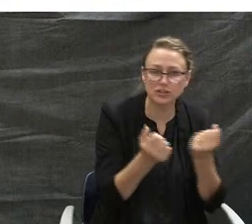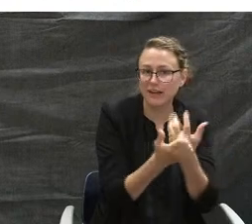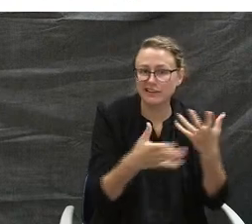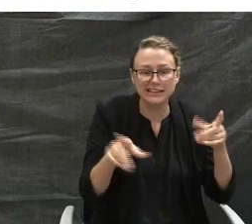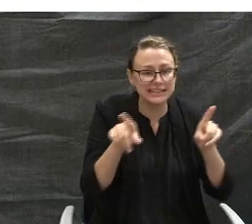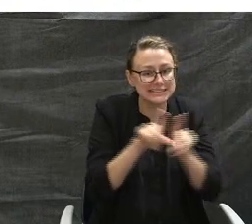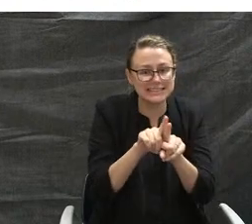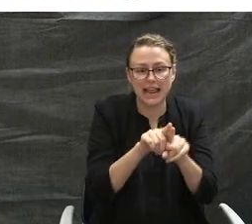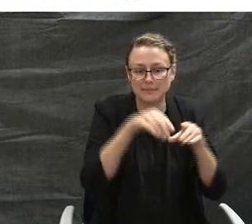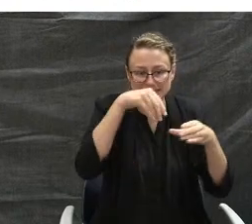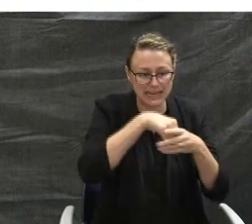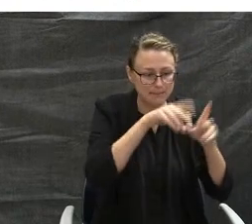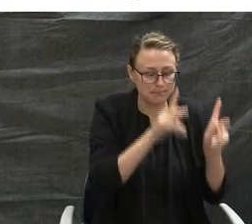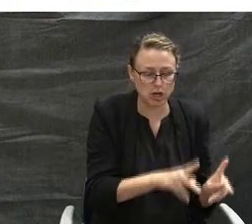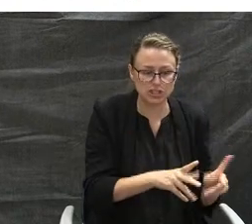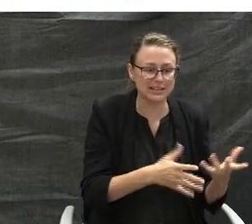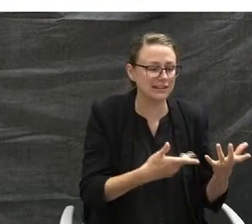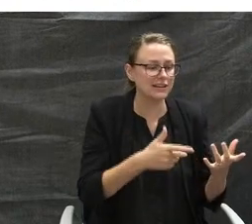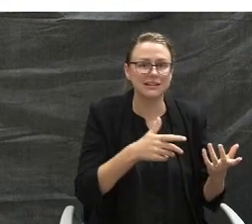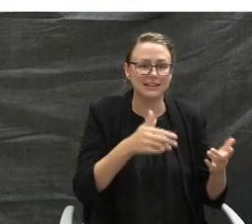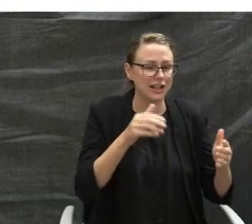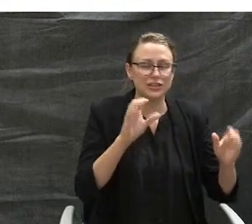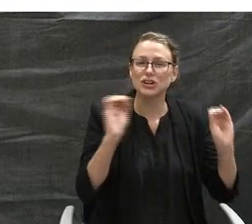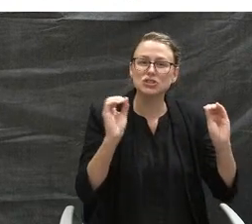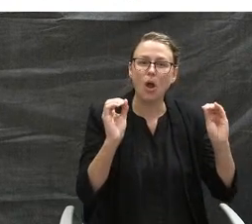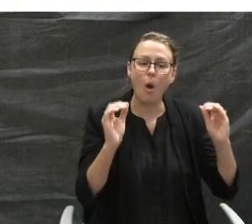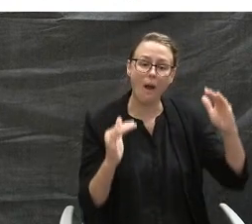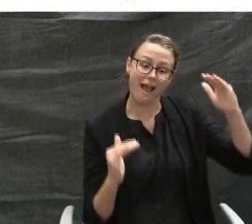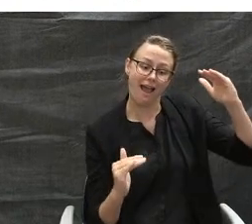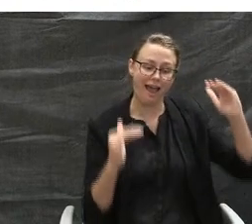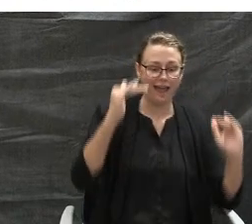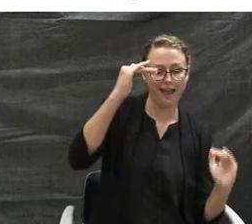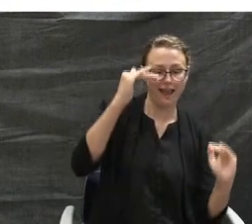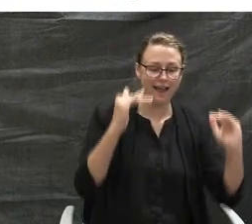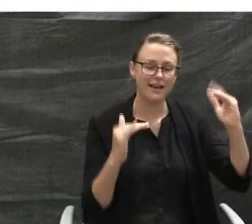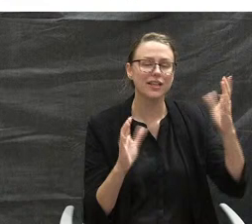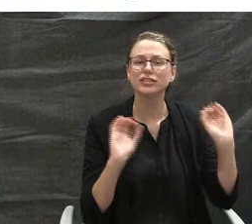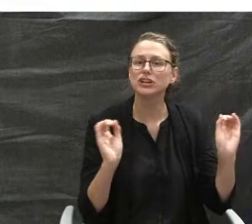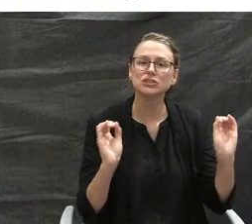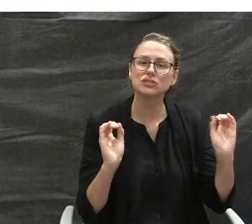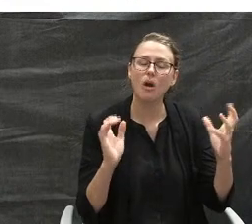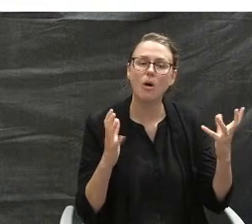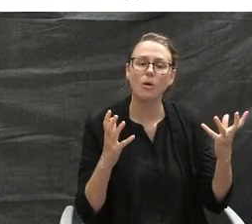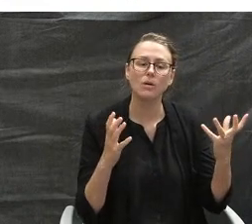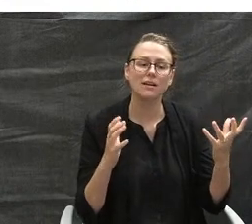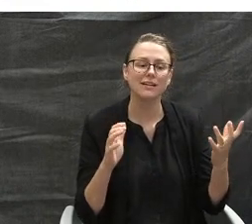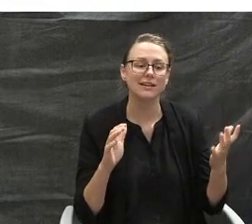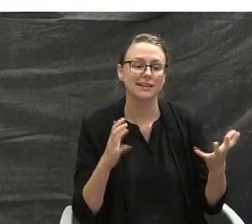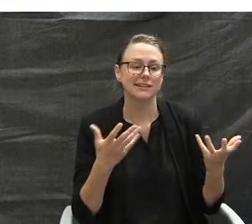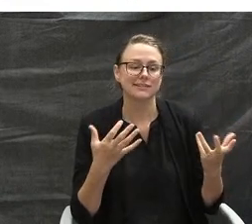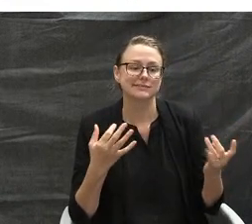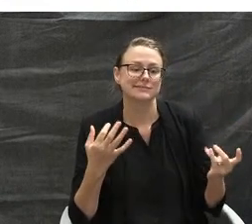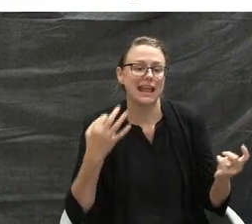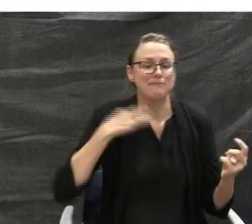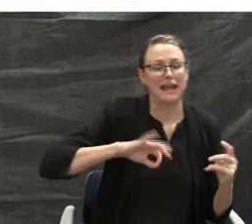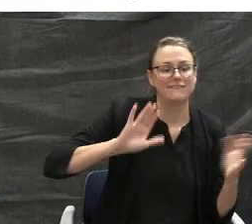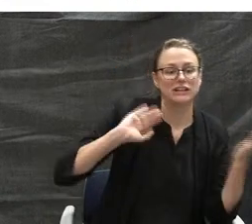one should feel like somebody else has an advantage depending upon the OR disadvantage based on the model they've chosen.